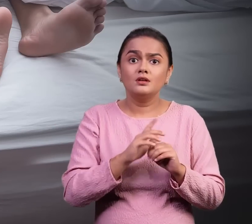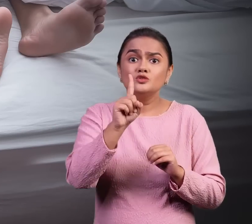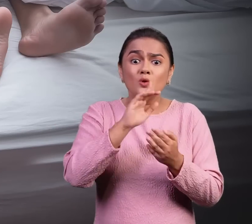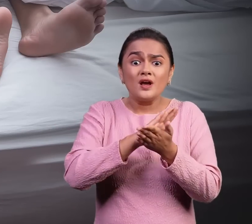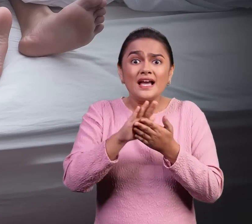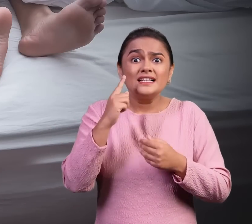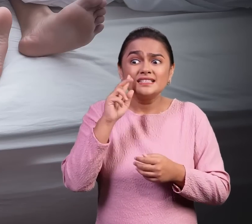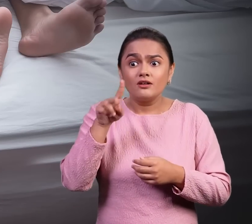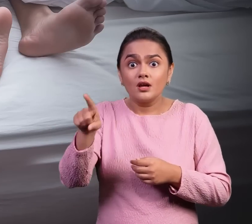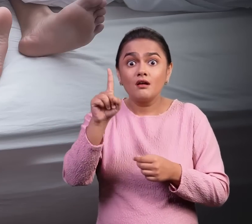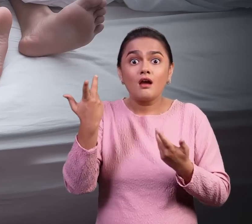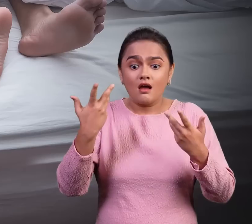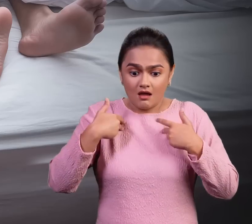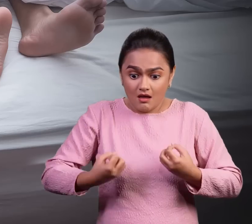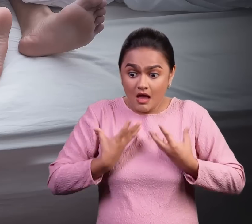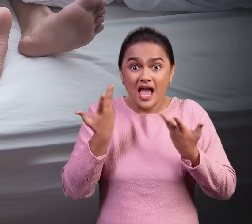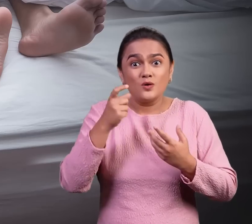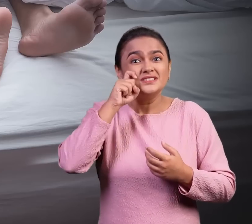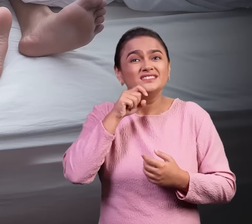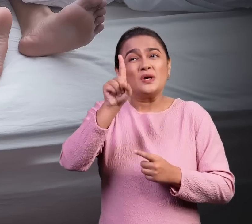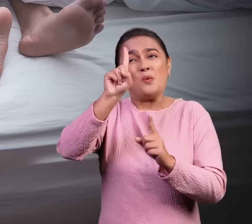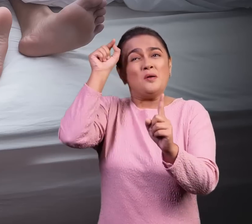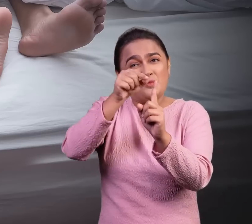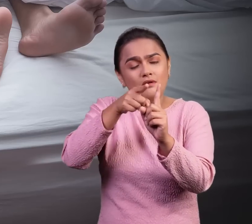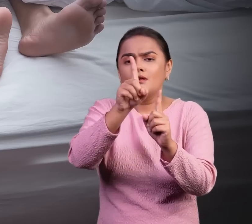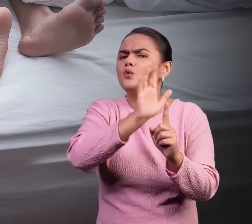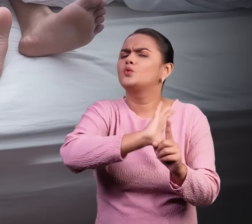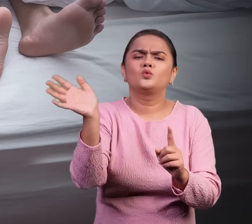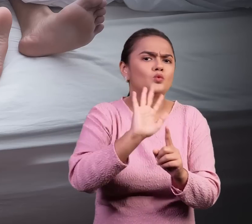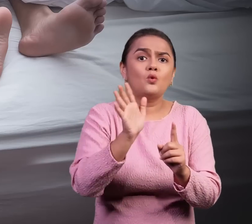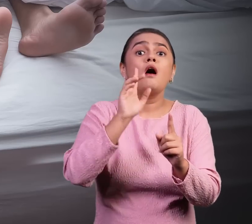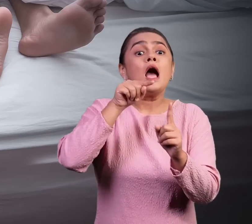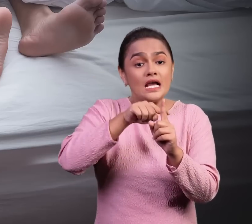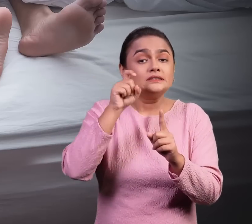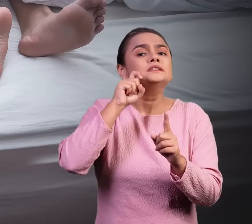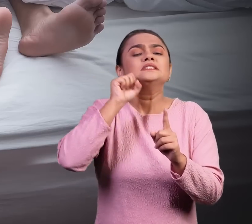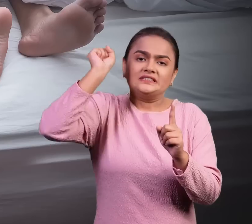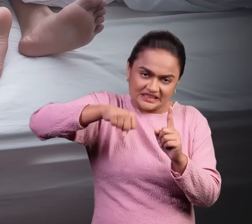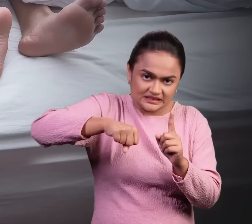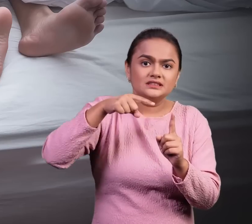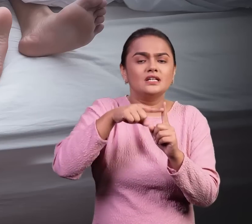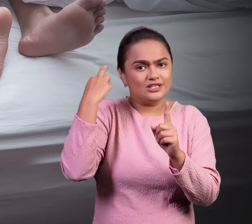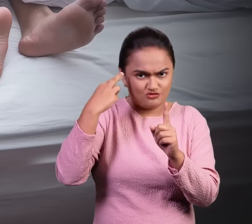HIV is not transmitted only through sex. It is one of the ways it can be transmitted.